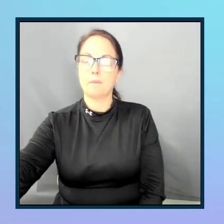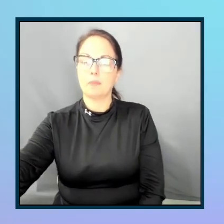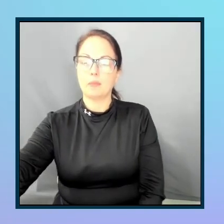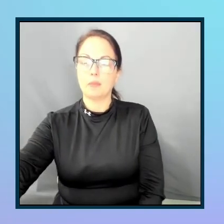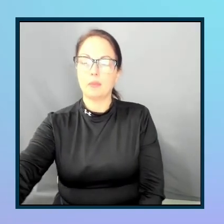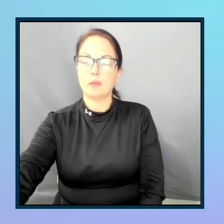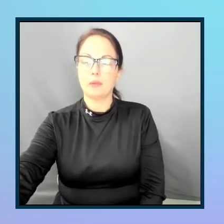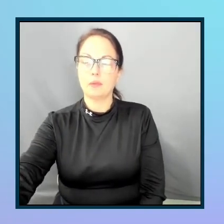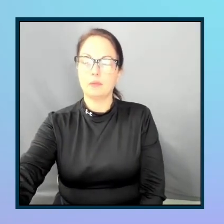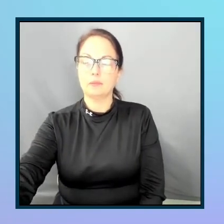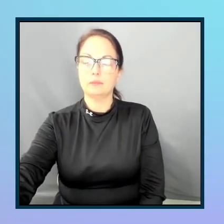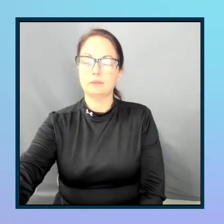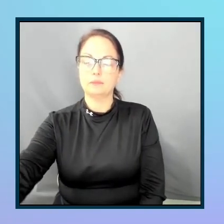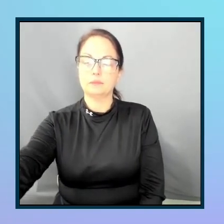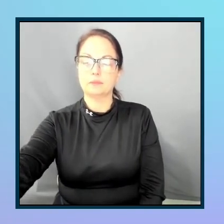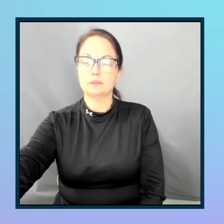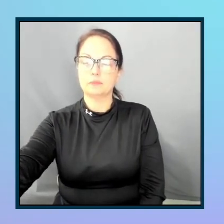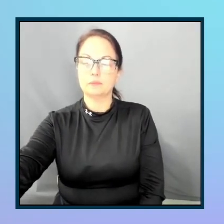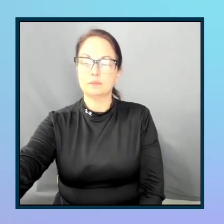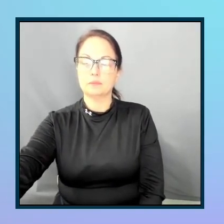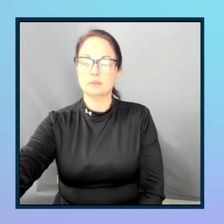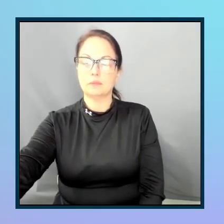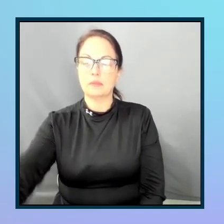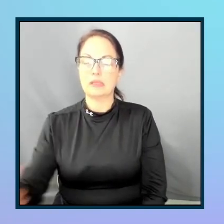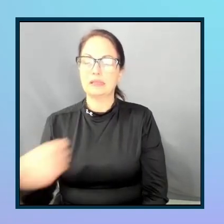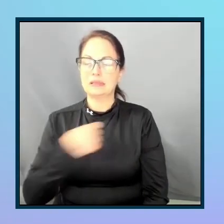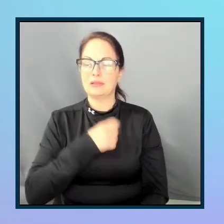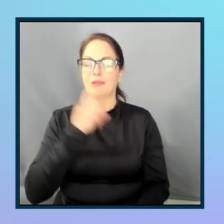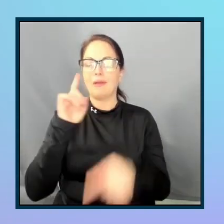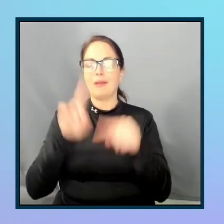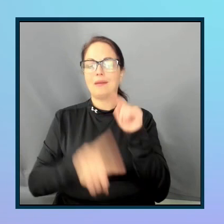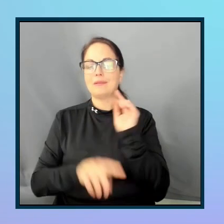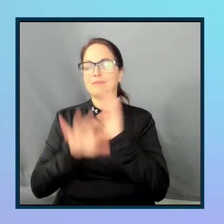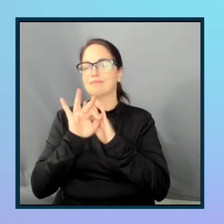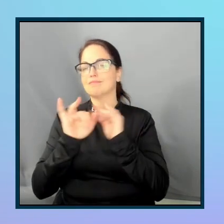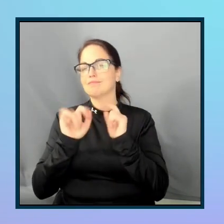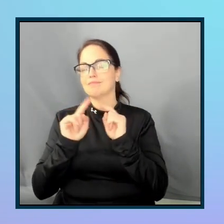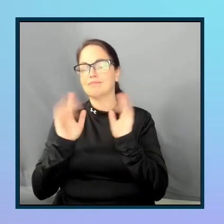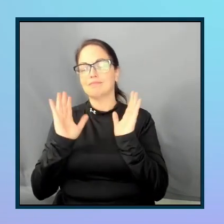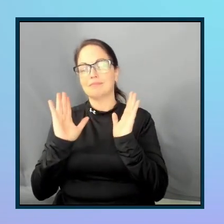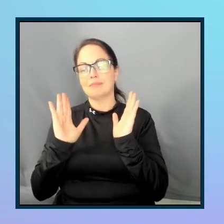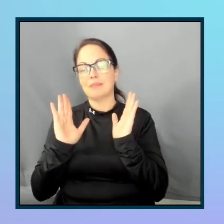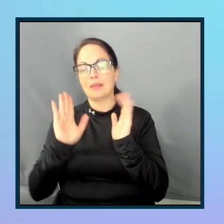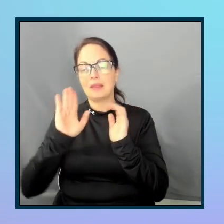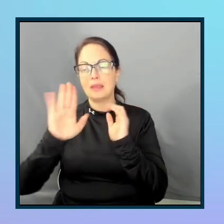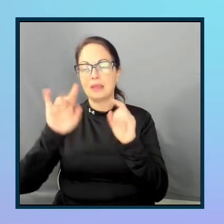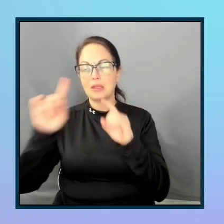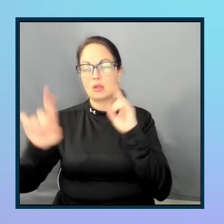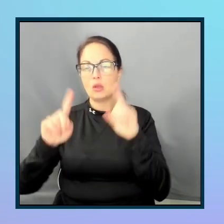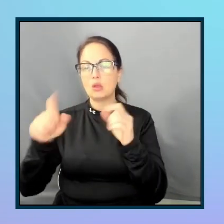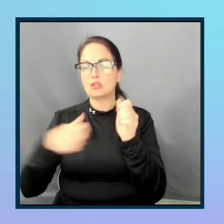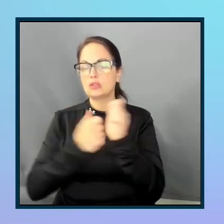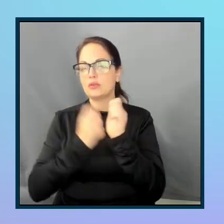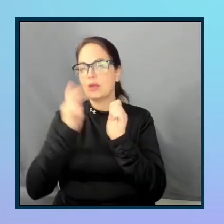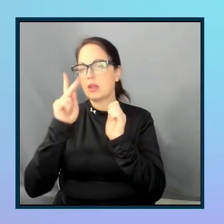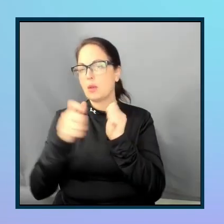Sorry, I don't have it up anymore, Katherine. That's totally fine. So if it's your question, just follow up with me. I think I answered half of it